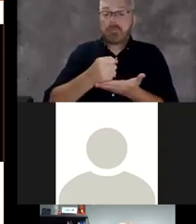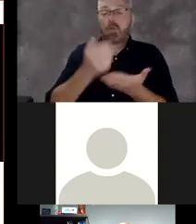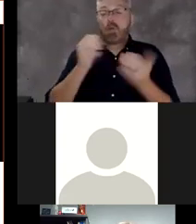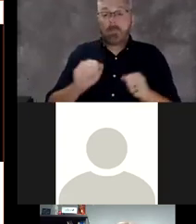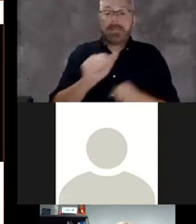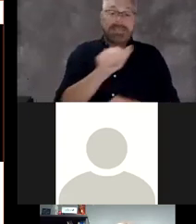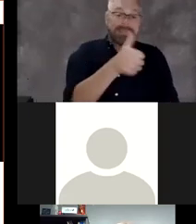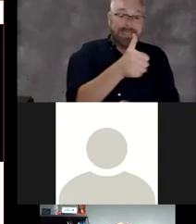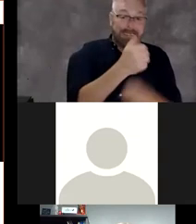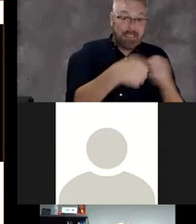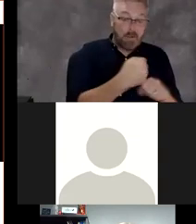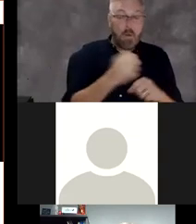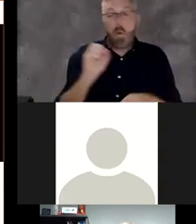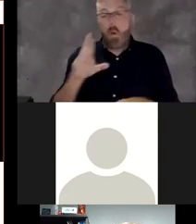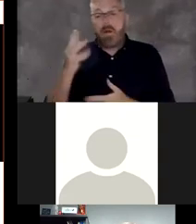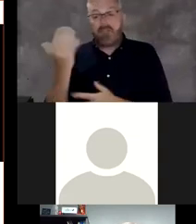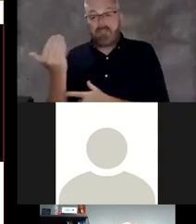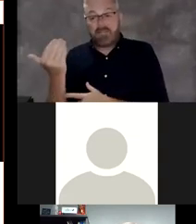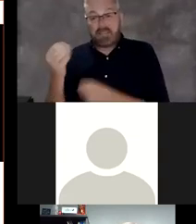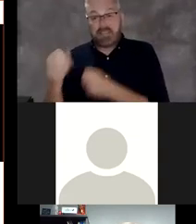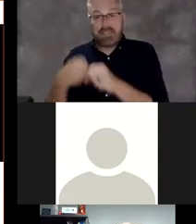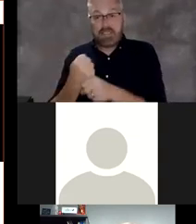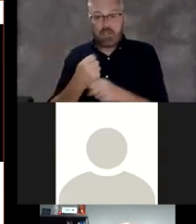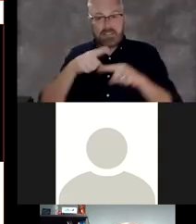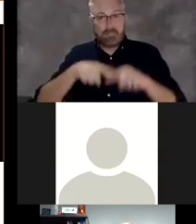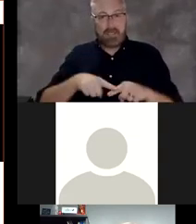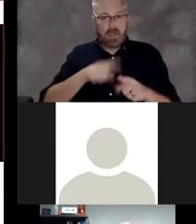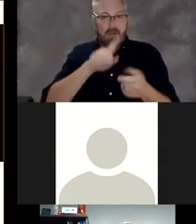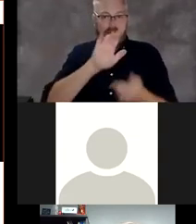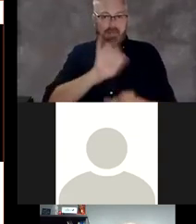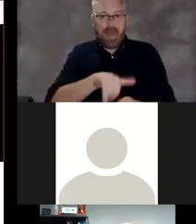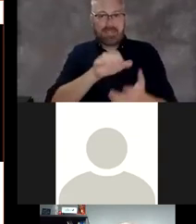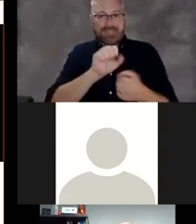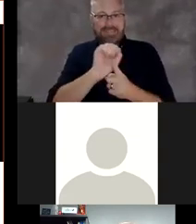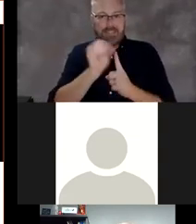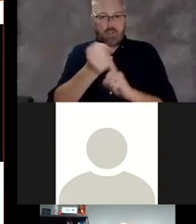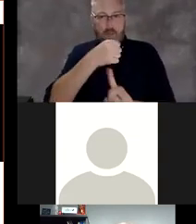DEPENDING ON THE SITUATION. AS ALWAYS, THERE ARE EXCEPTIONS